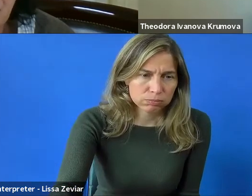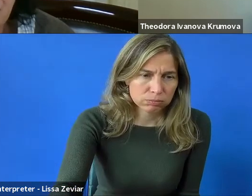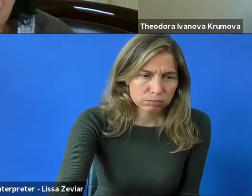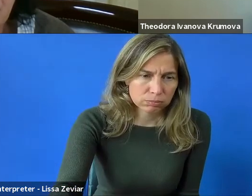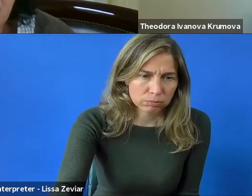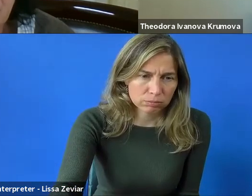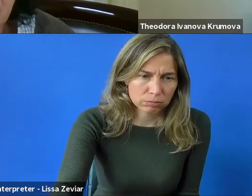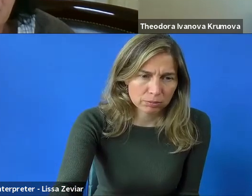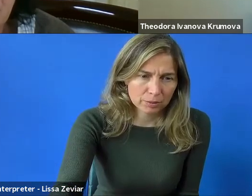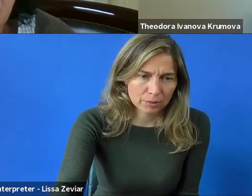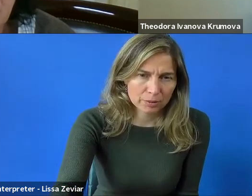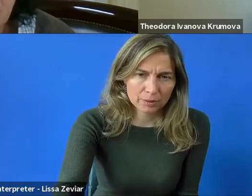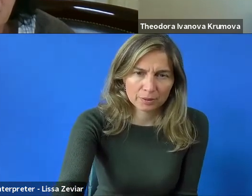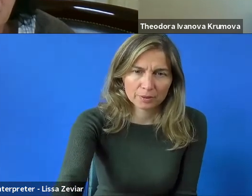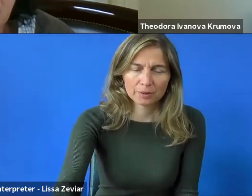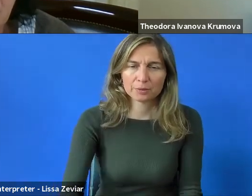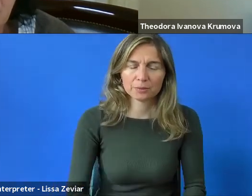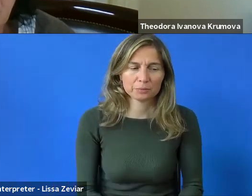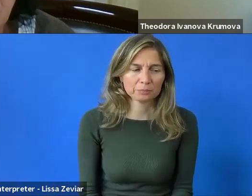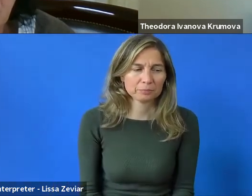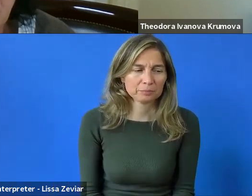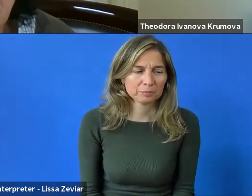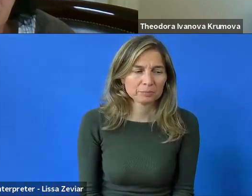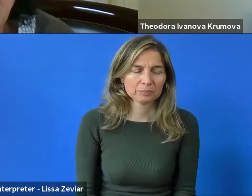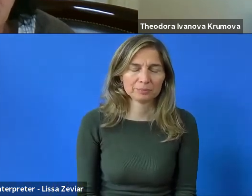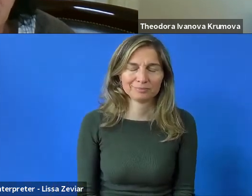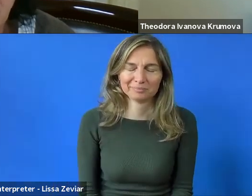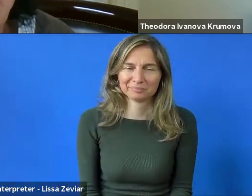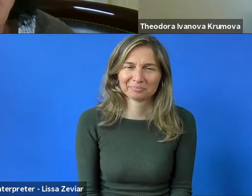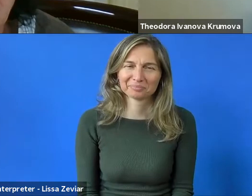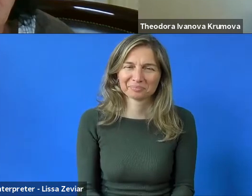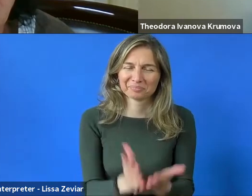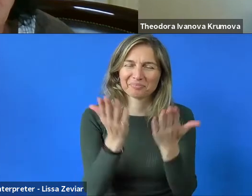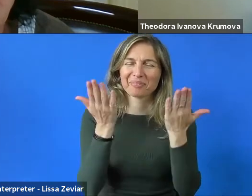If the case is being brought against a specific hospital,